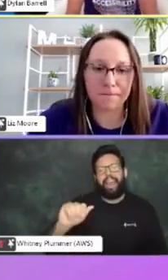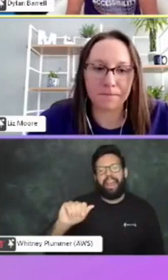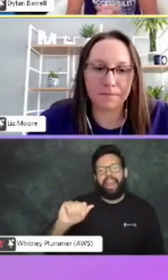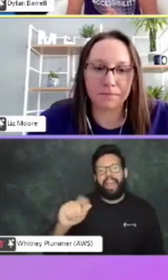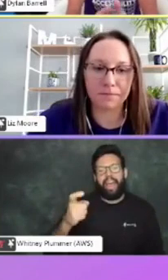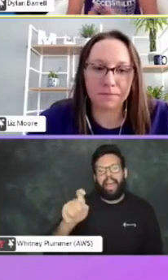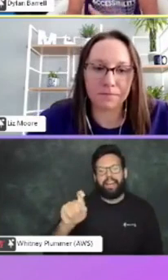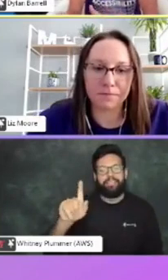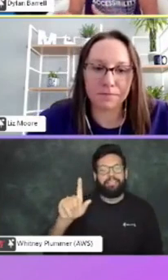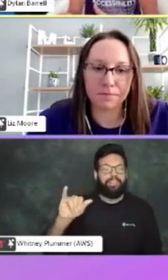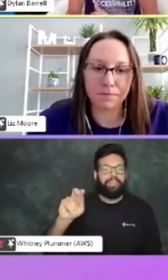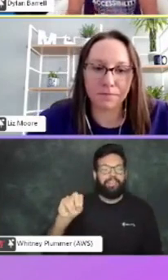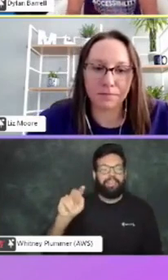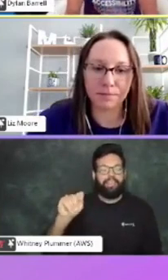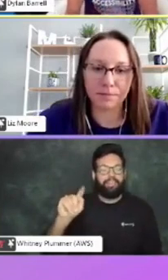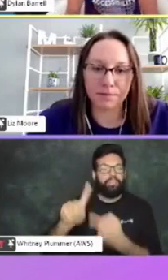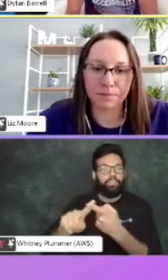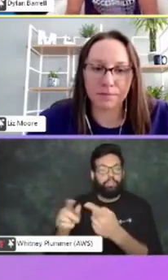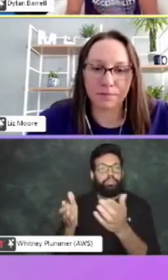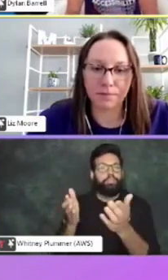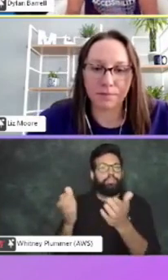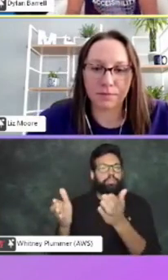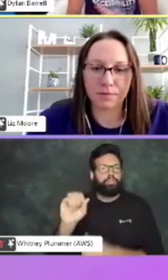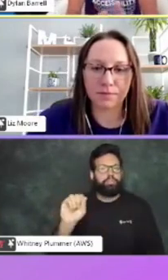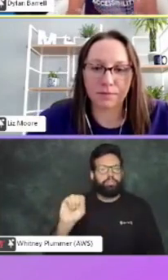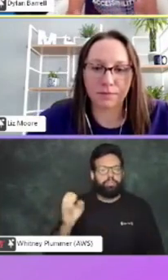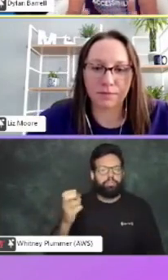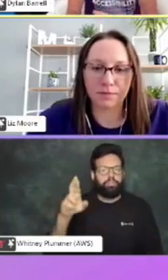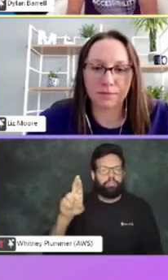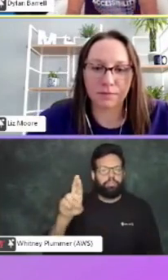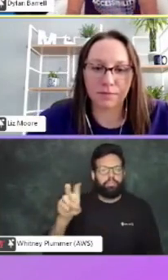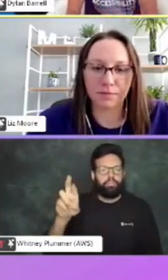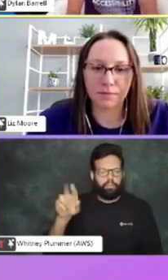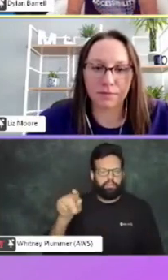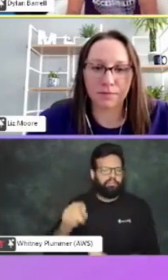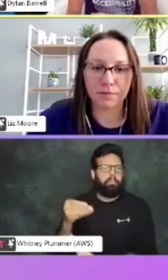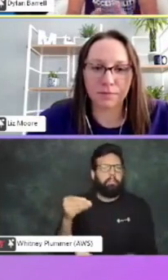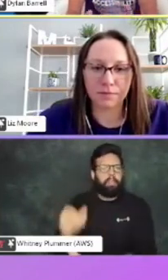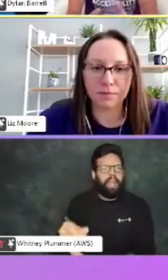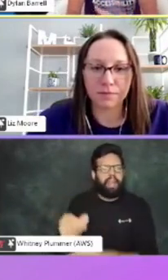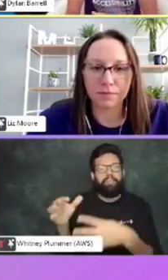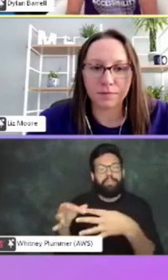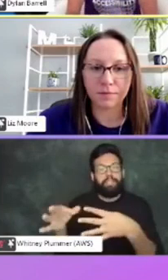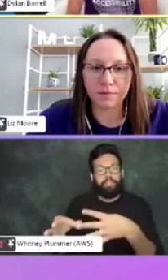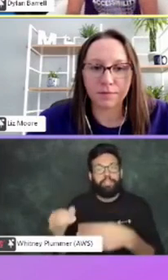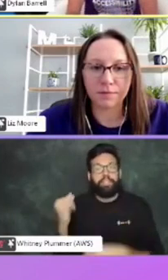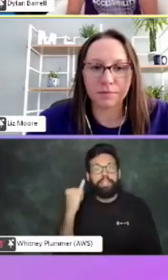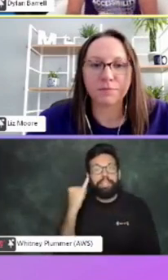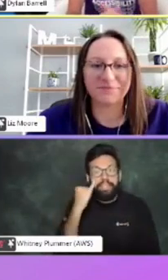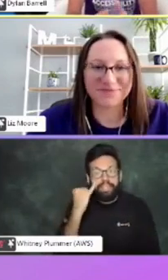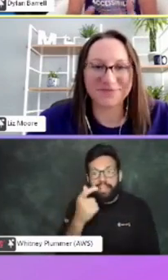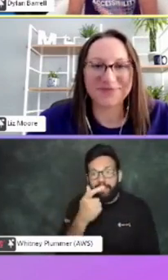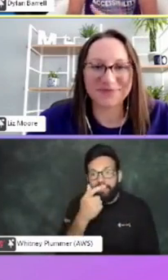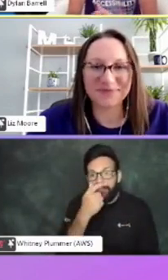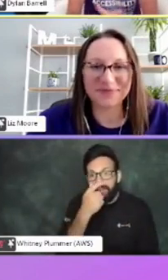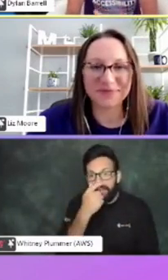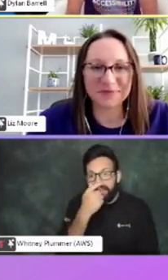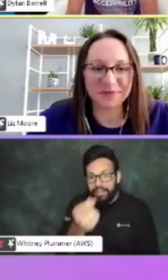That is a paid feature and if you're interested in that, Liz will share the links of where you can sign up